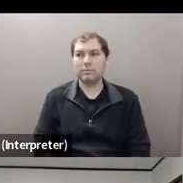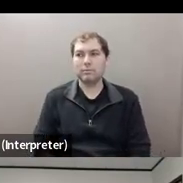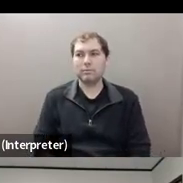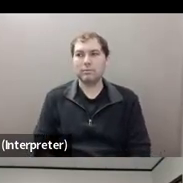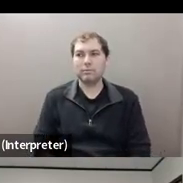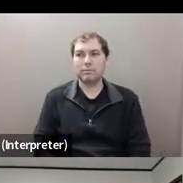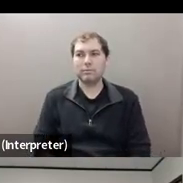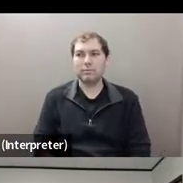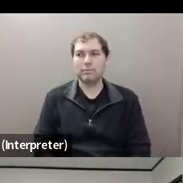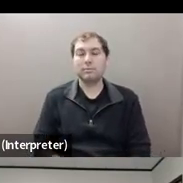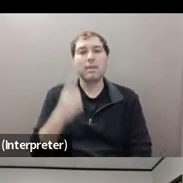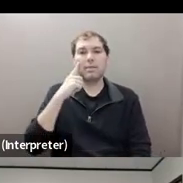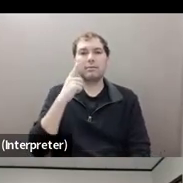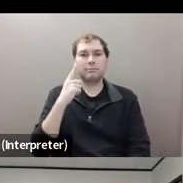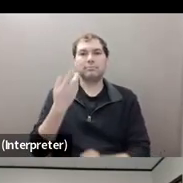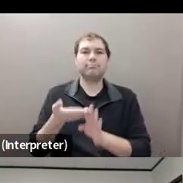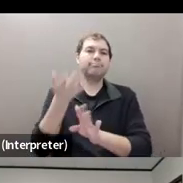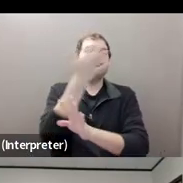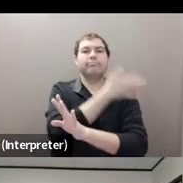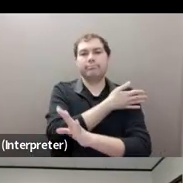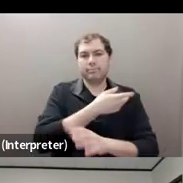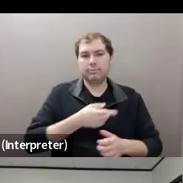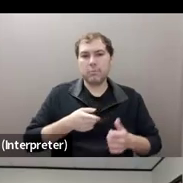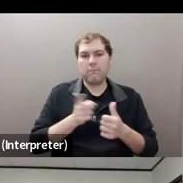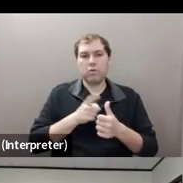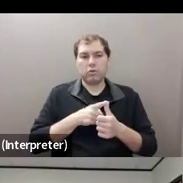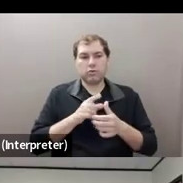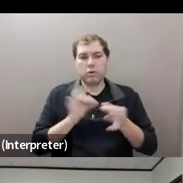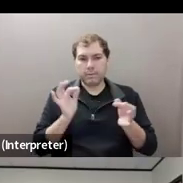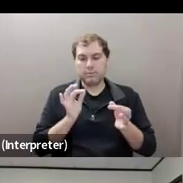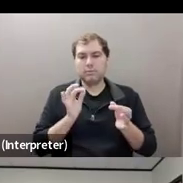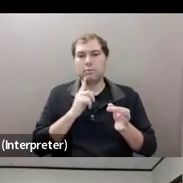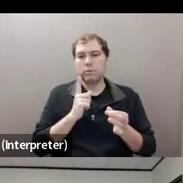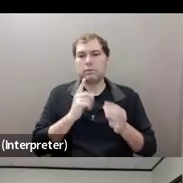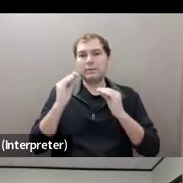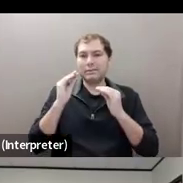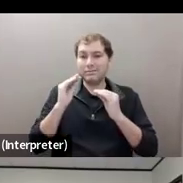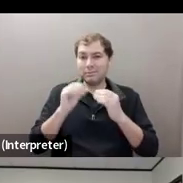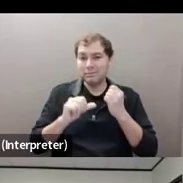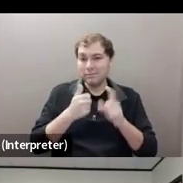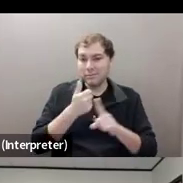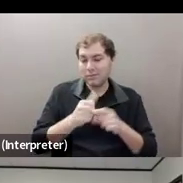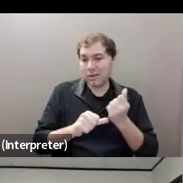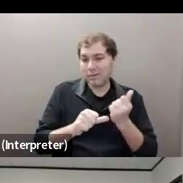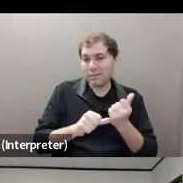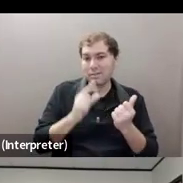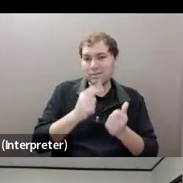Rebecca - APRIL: and I think that goes back to the very 1st comment we had in this was also, when we teach them to self advocate, we help them with their confidence